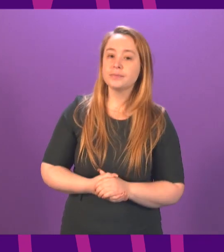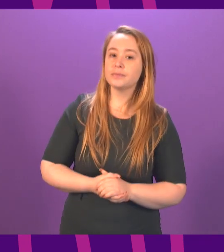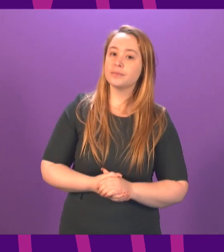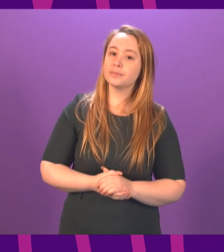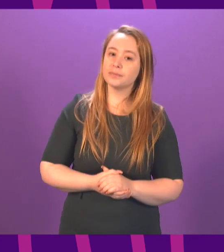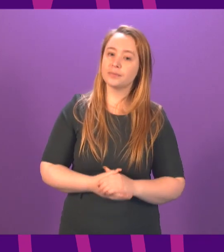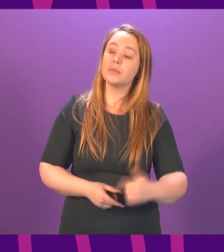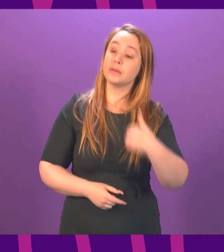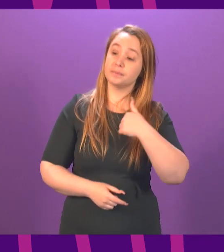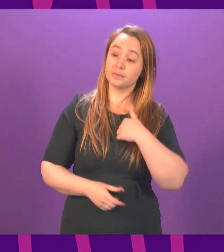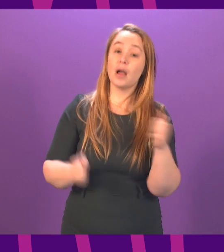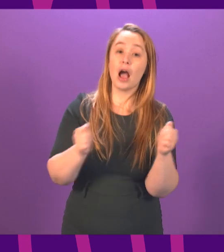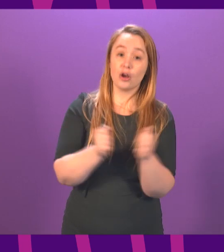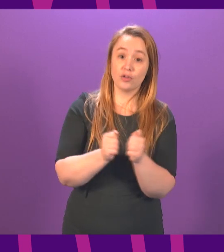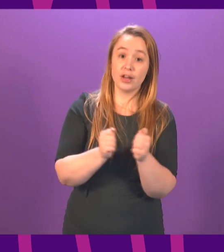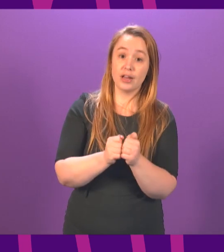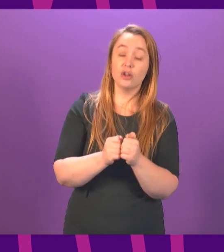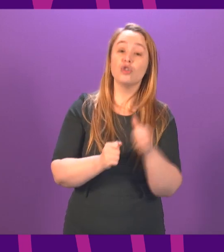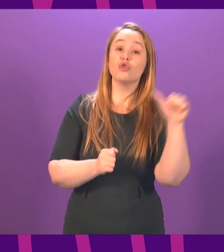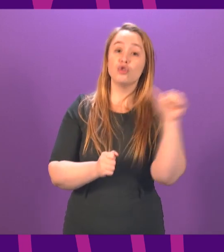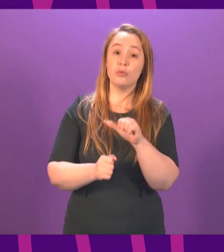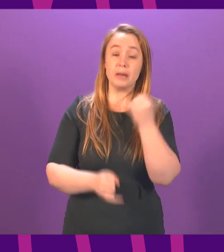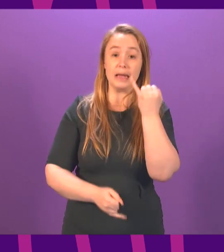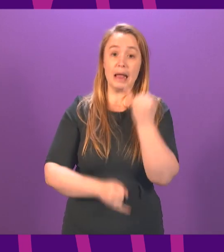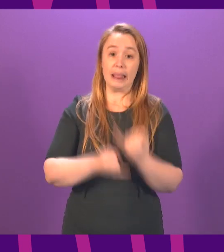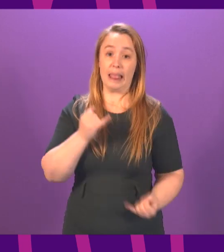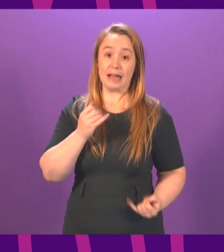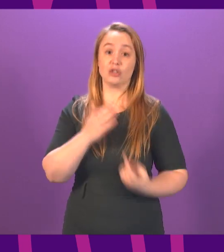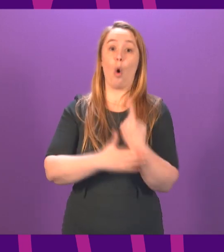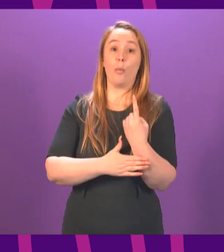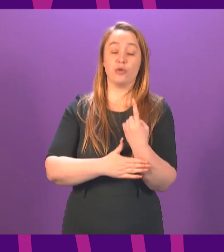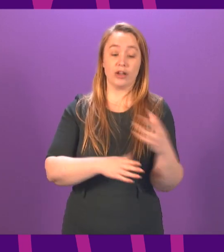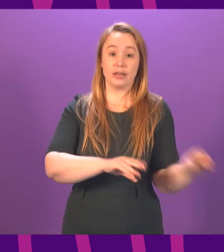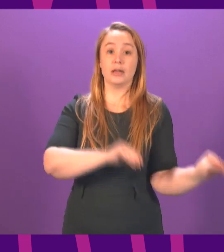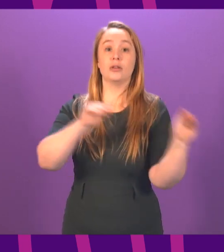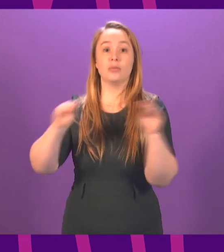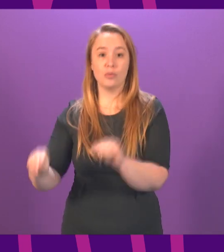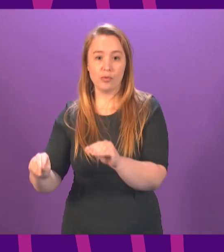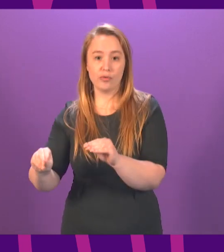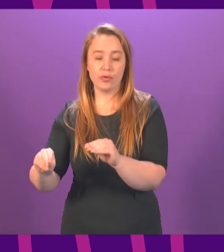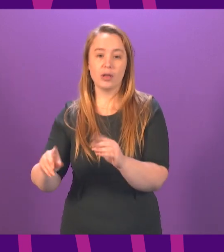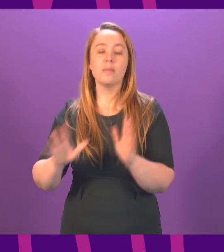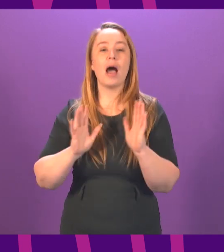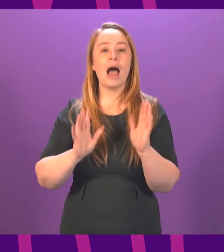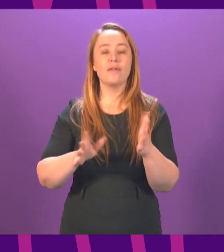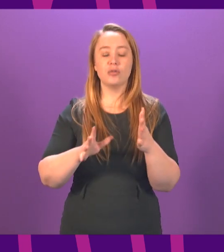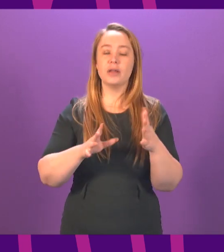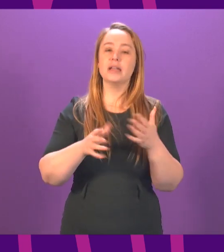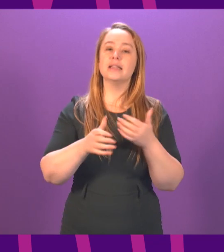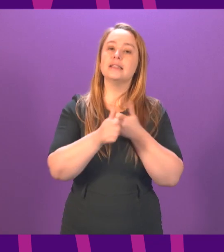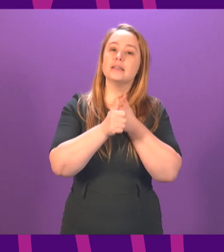with Bob Doris that moving residents to a new care home should always be a last resort but, when it is necessary, that must include a safe and supported transition for residents